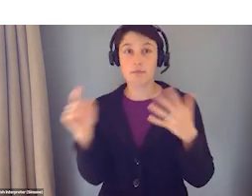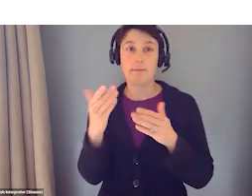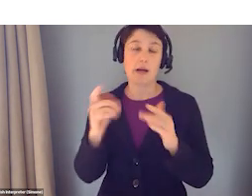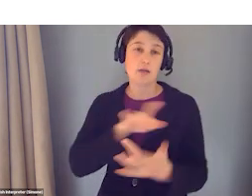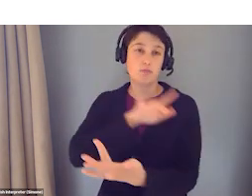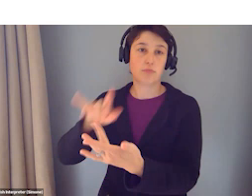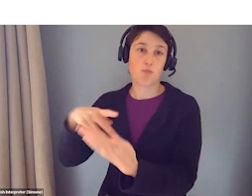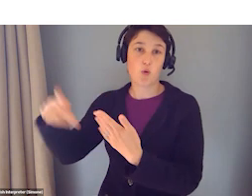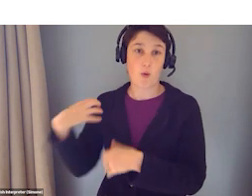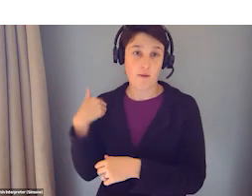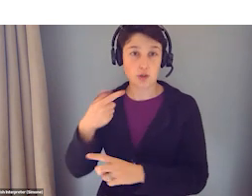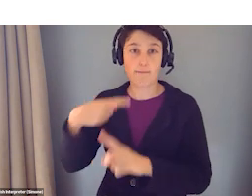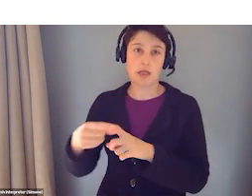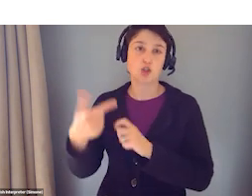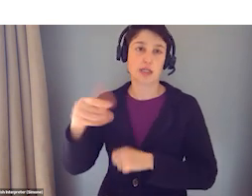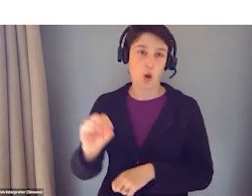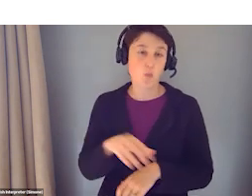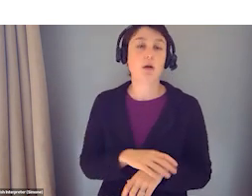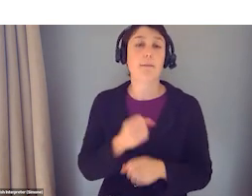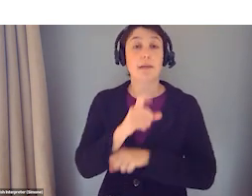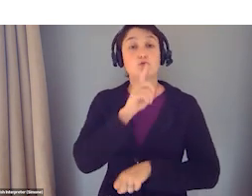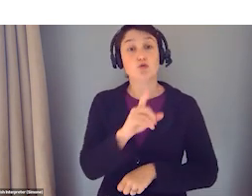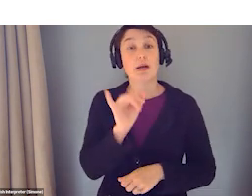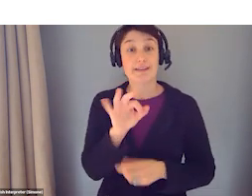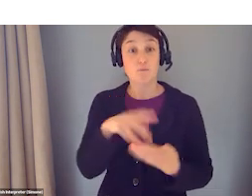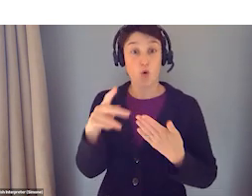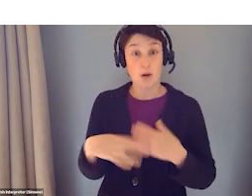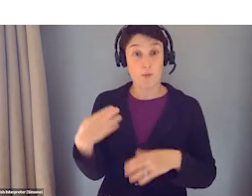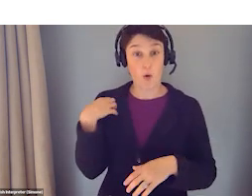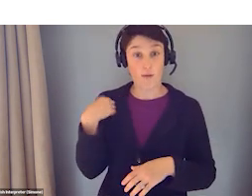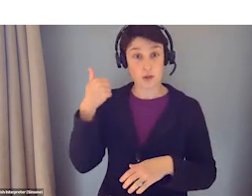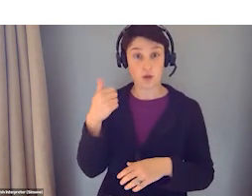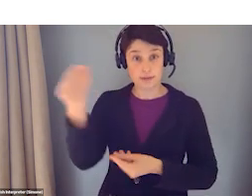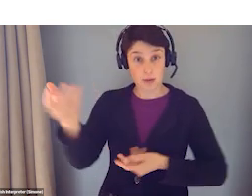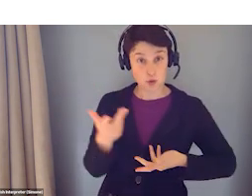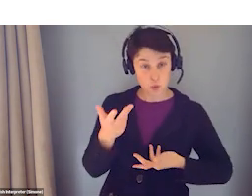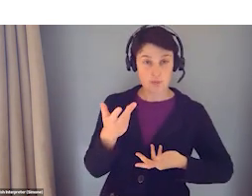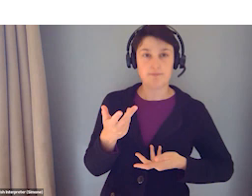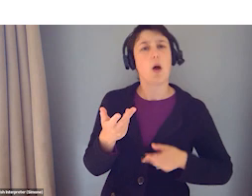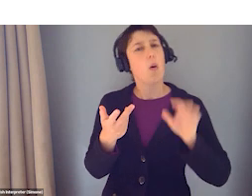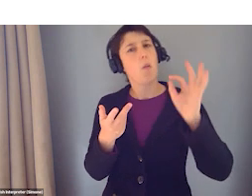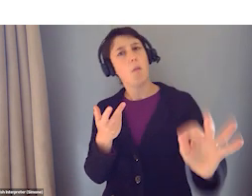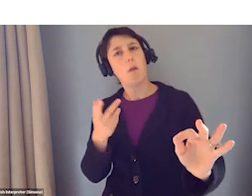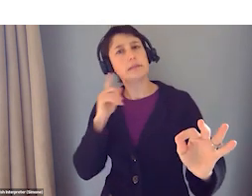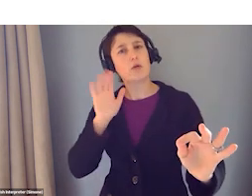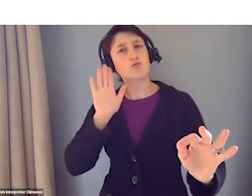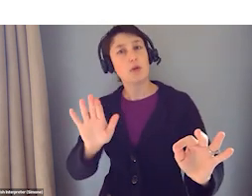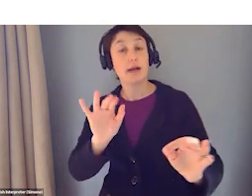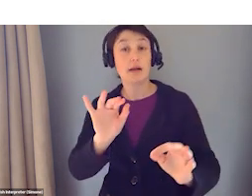Please make sure if the program officer tells you, "That sounds great," if you are buying something, please talk to the grant officer.